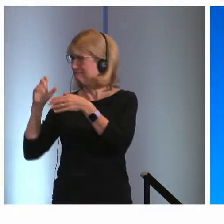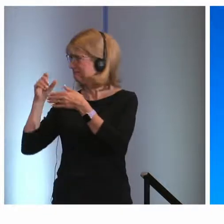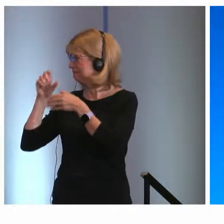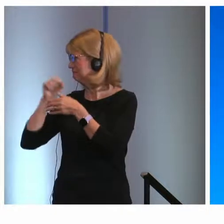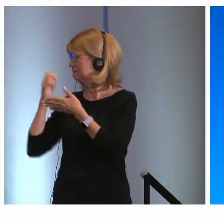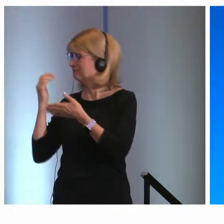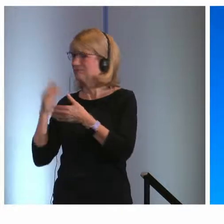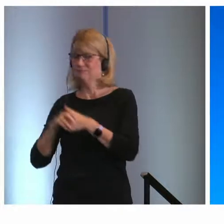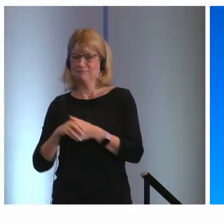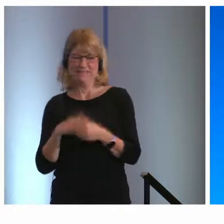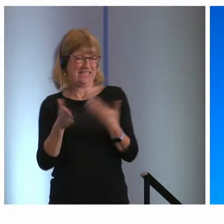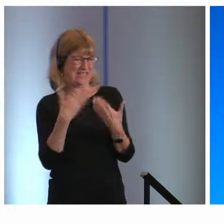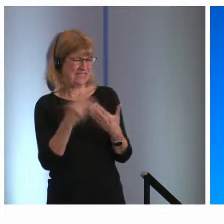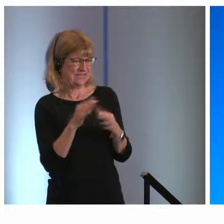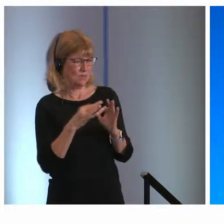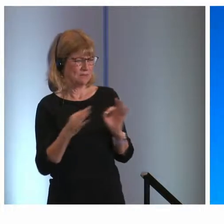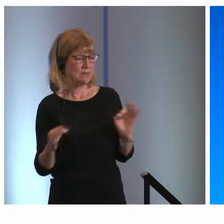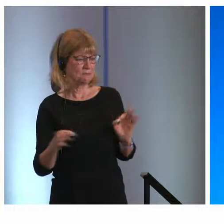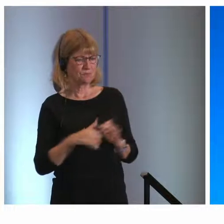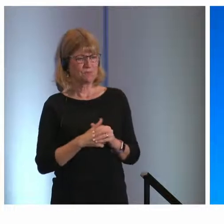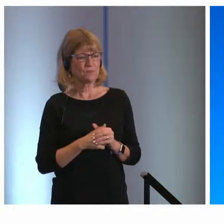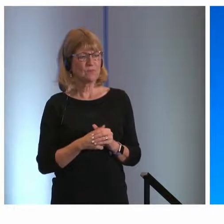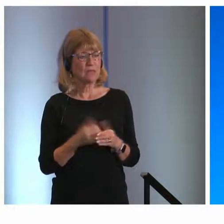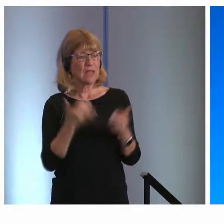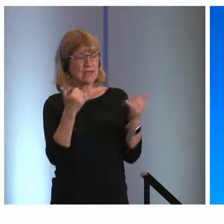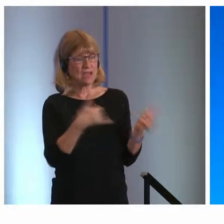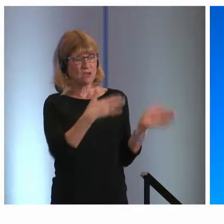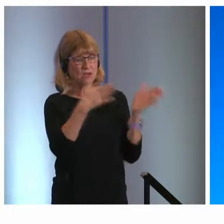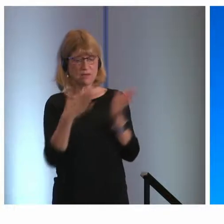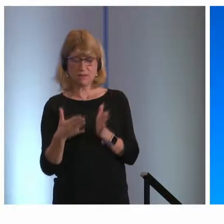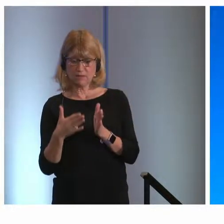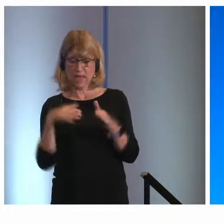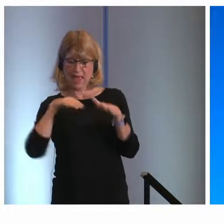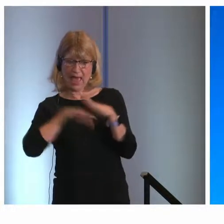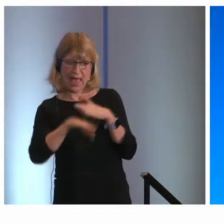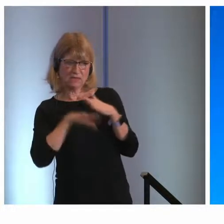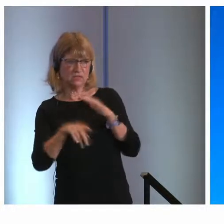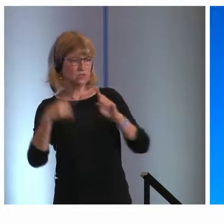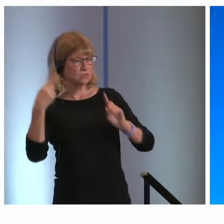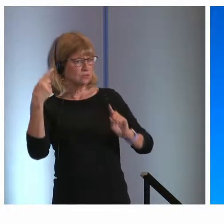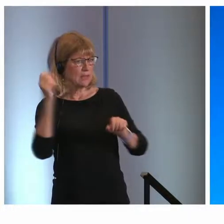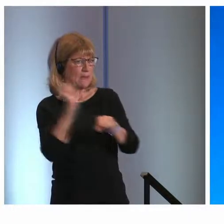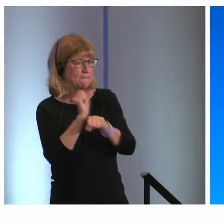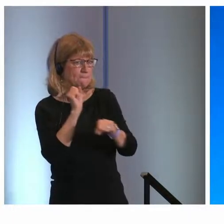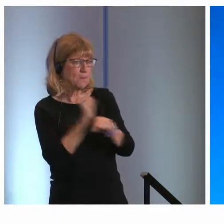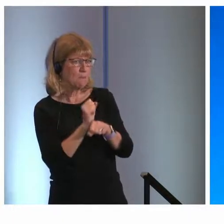DEI@Amazonstudios. com/inclusion- policy, I think that's a fairly easy Web site to remember --